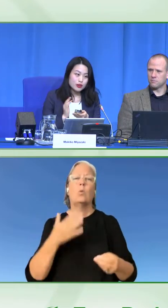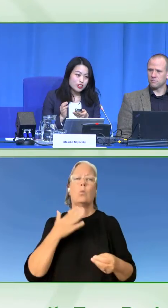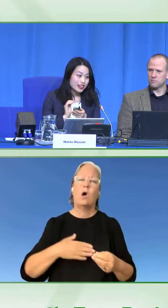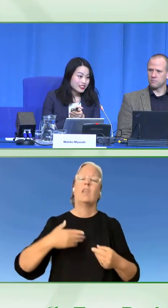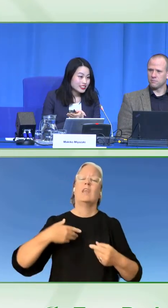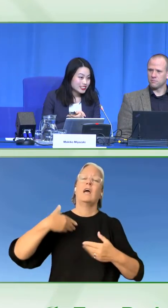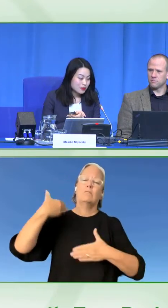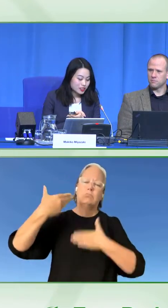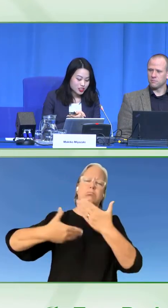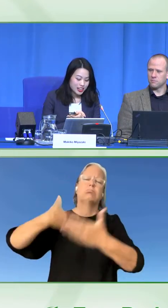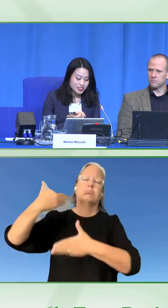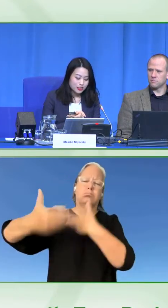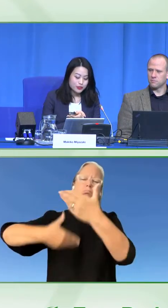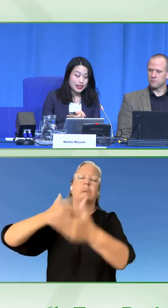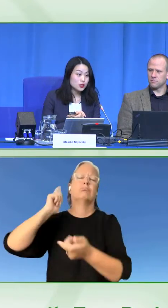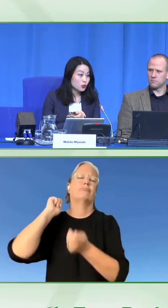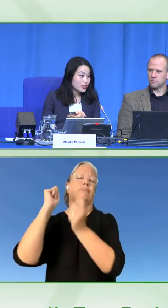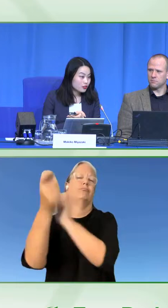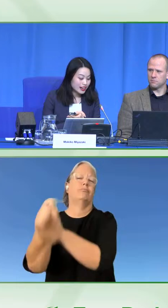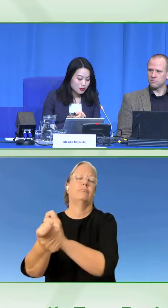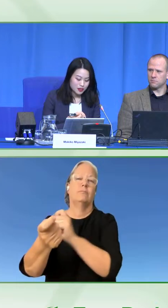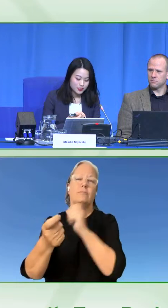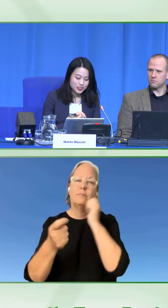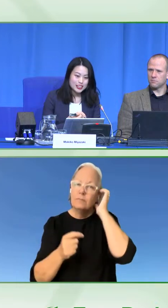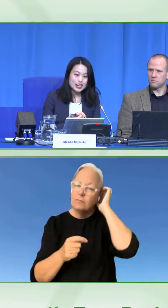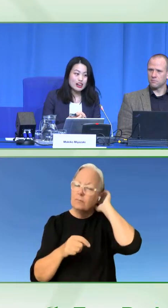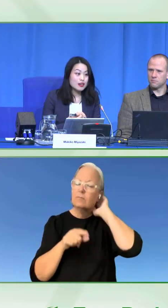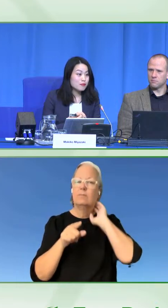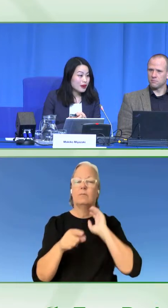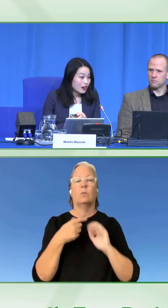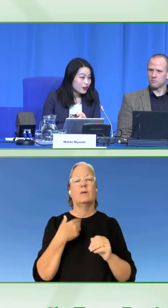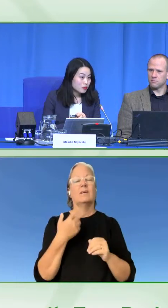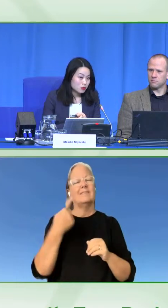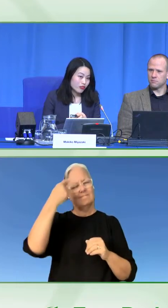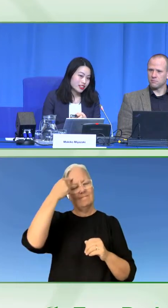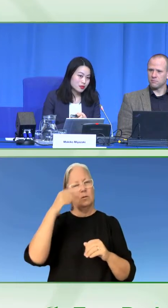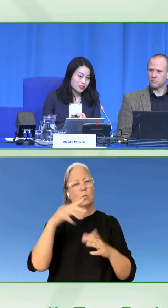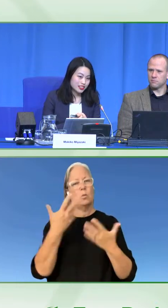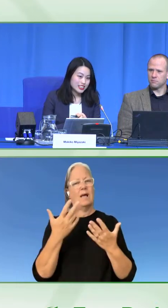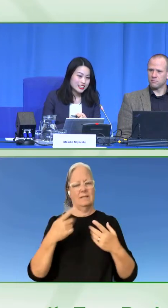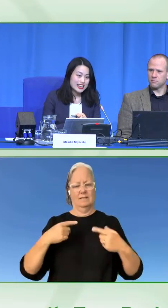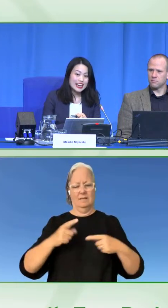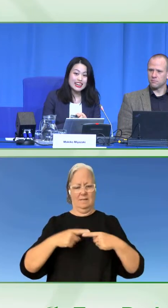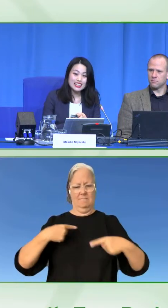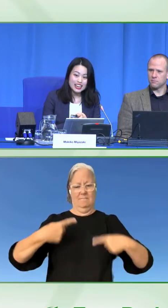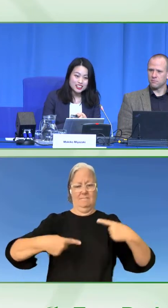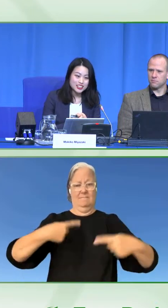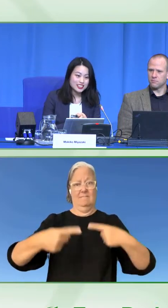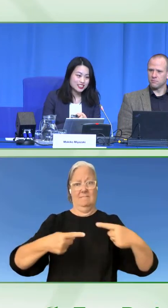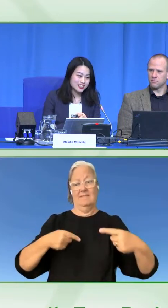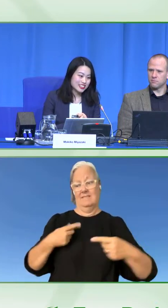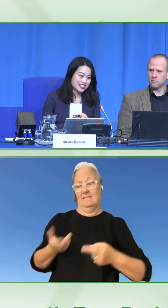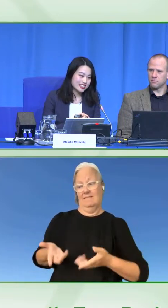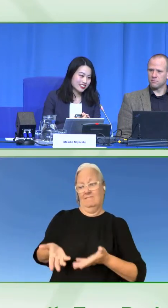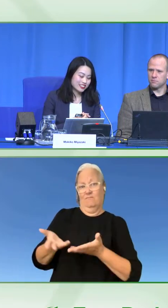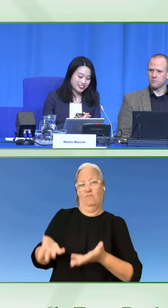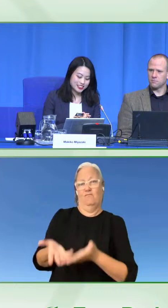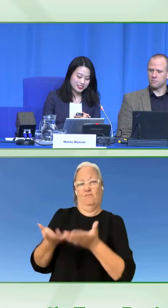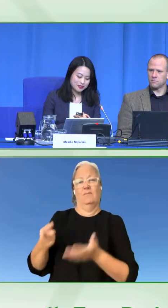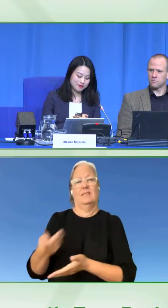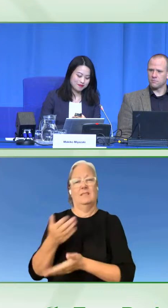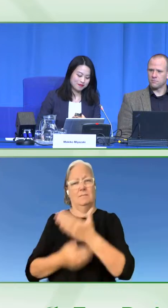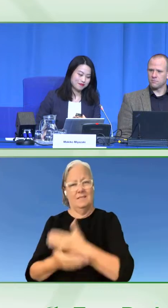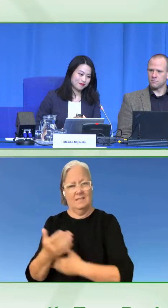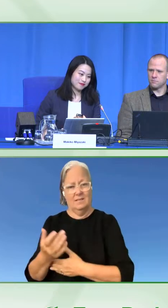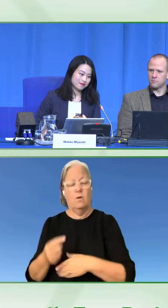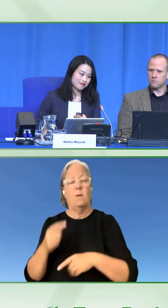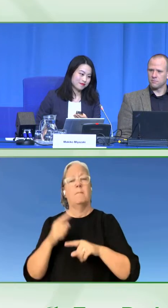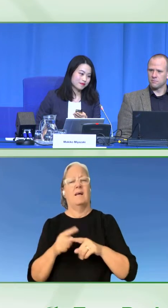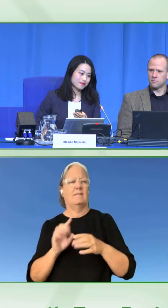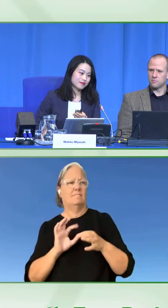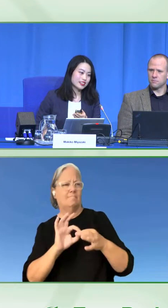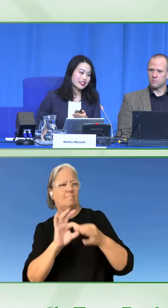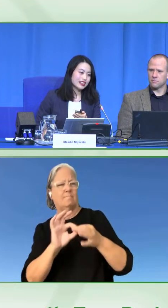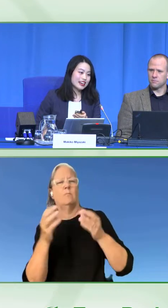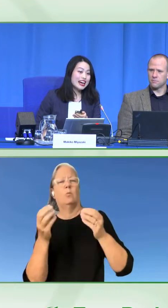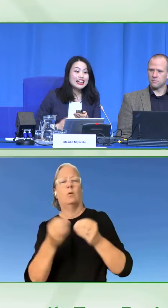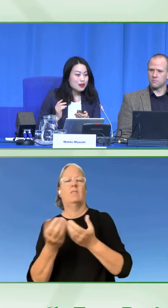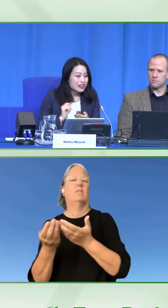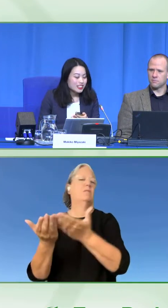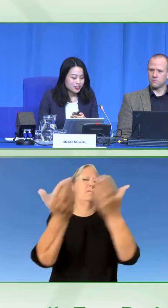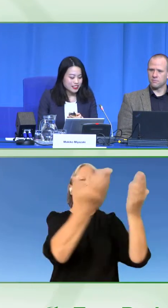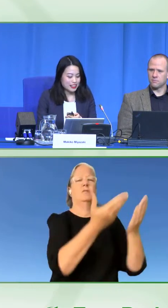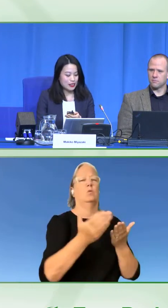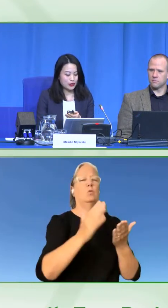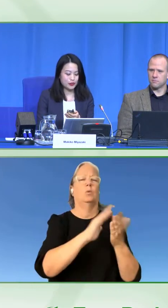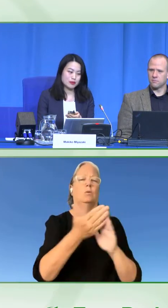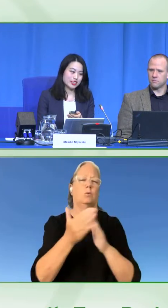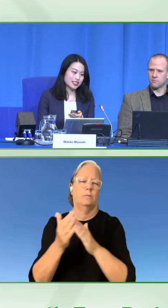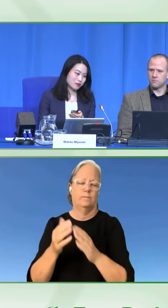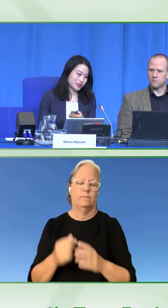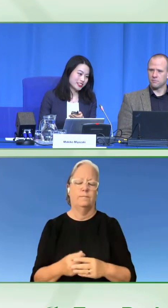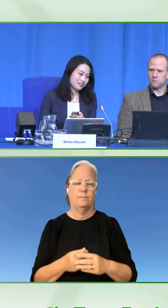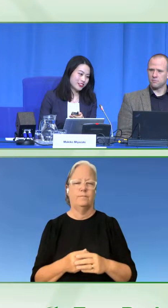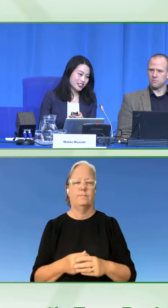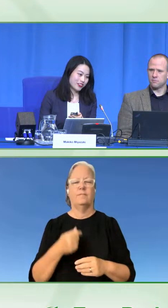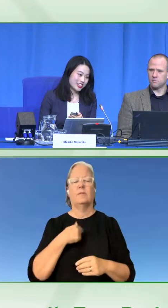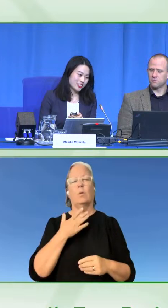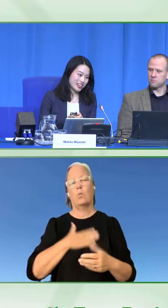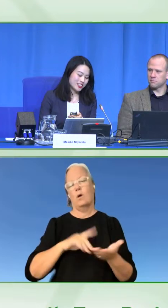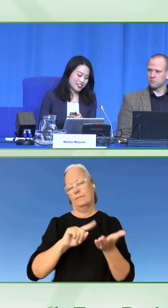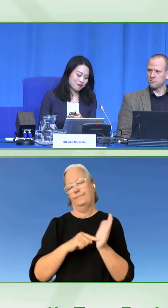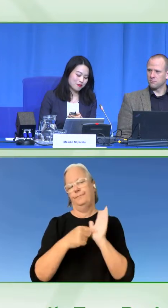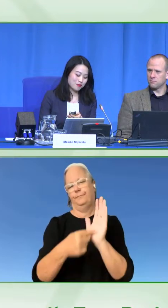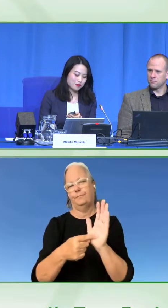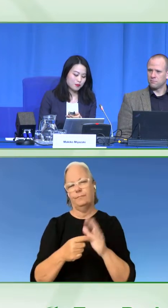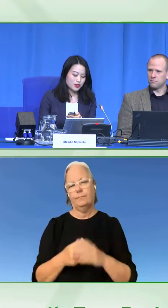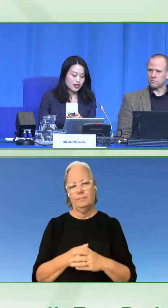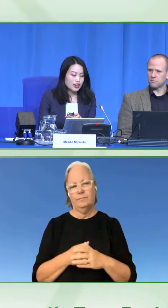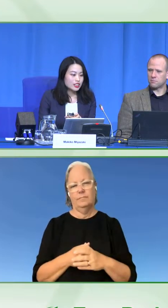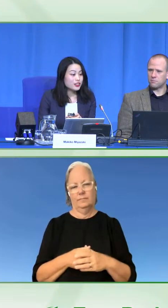By utilising our know-how that has been acquired to the business activities of the Toyota group.